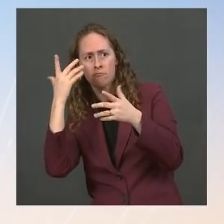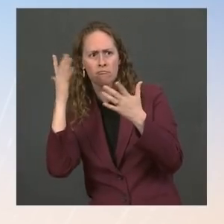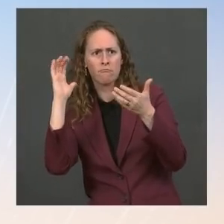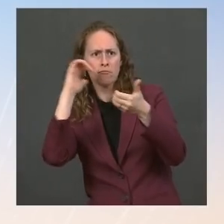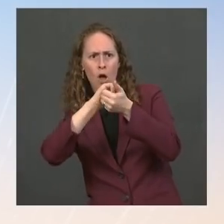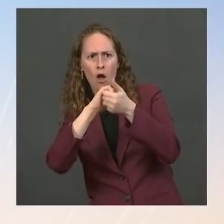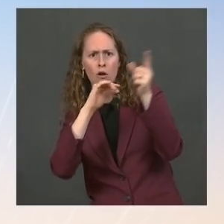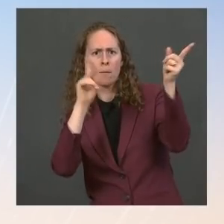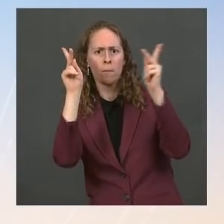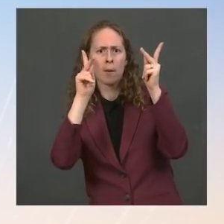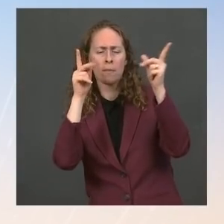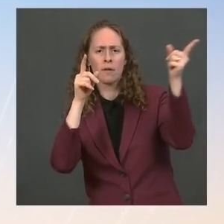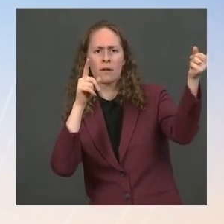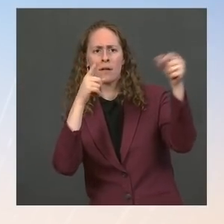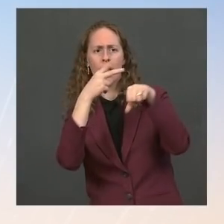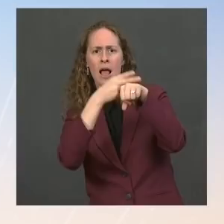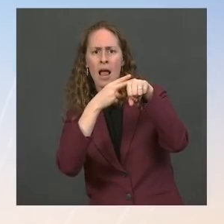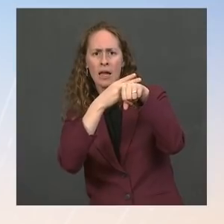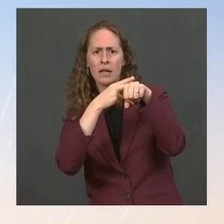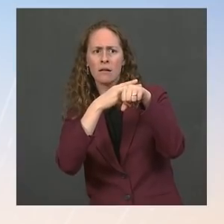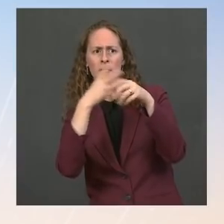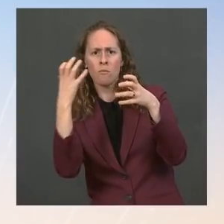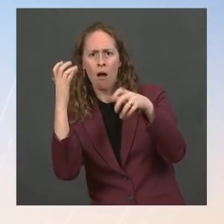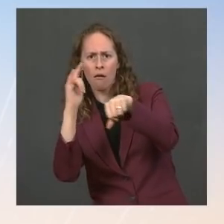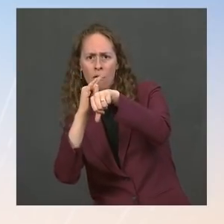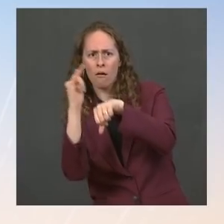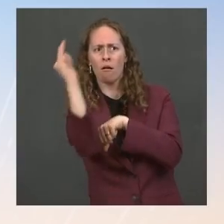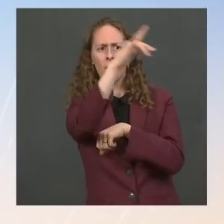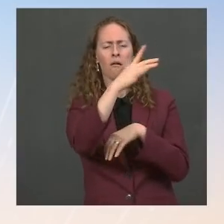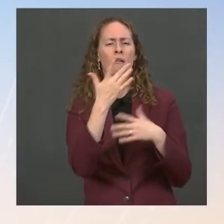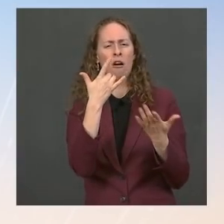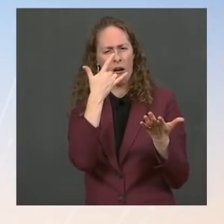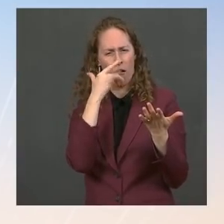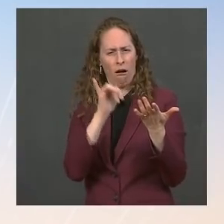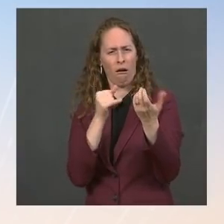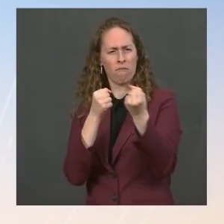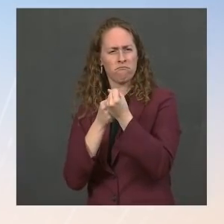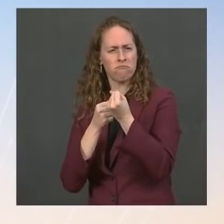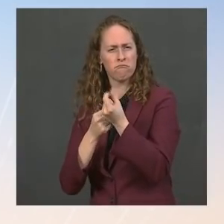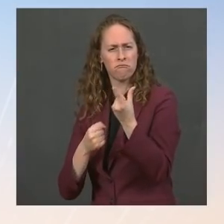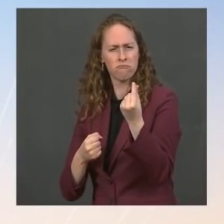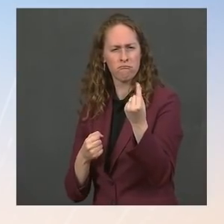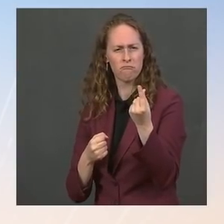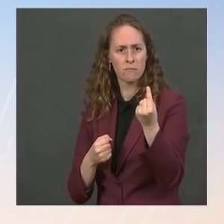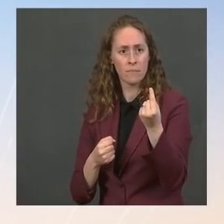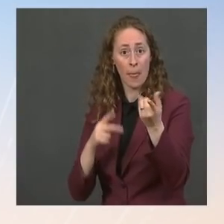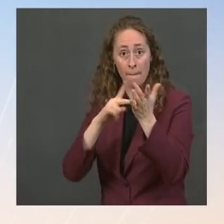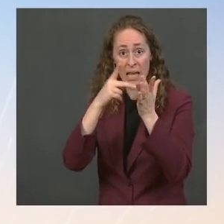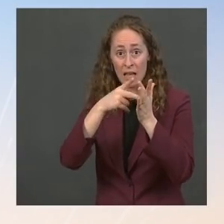Can you elaborate on what that assistance will entail exactly? Ms Psaki: You mean to the people who are returning to Haiti? The Press: Correct.